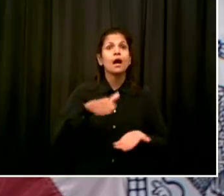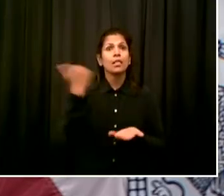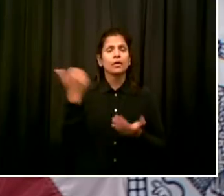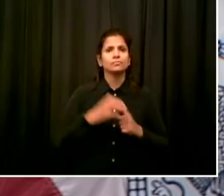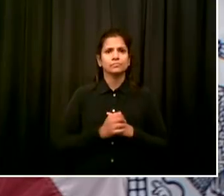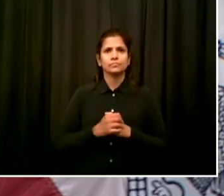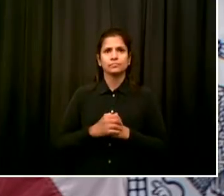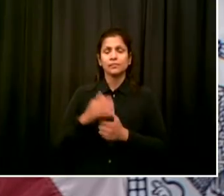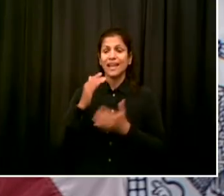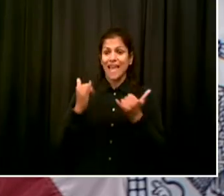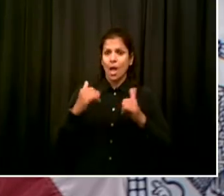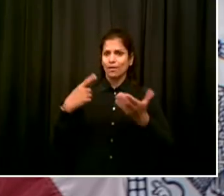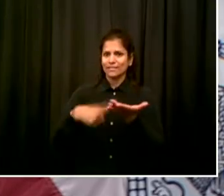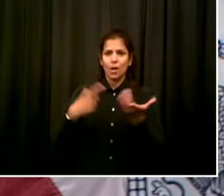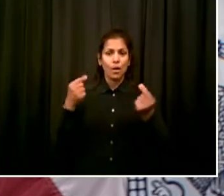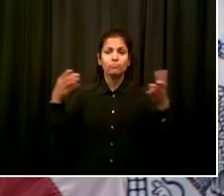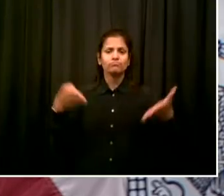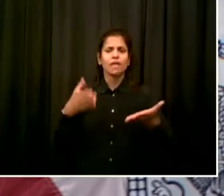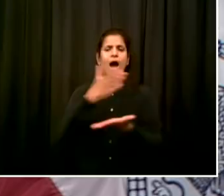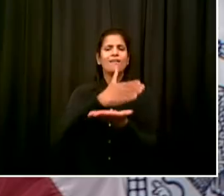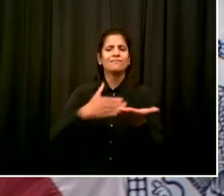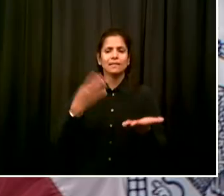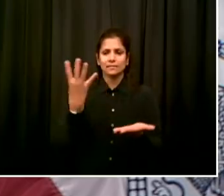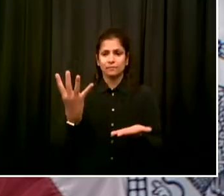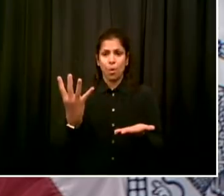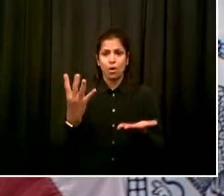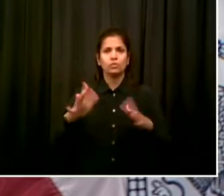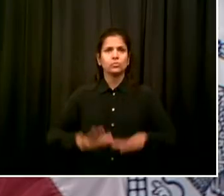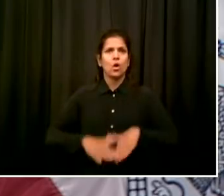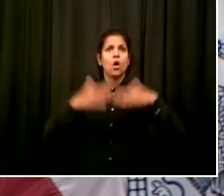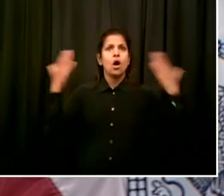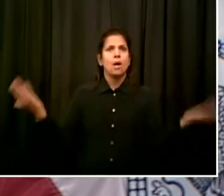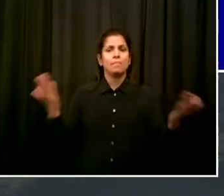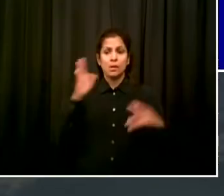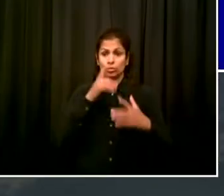TURN THIS CORNER . WITH THAT, LET ME TURN ABOUT